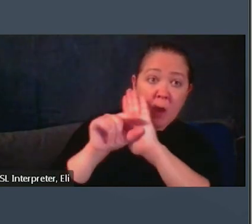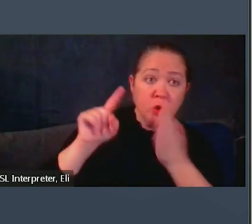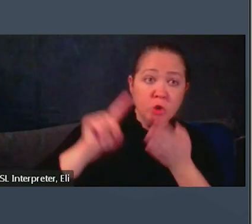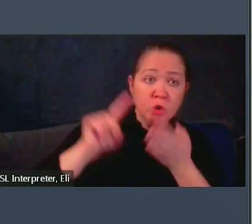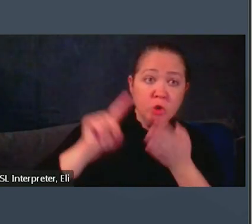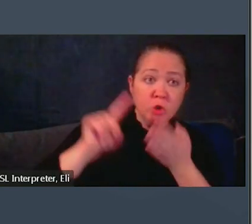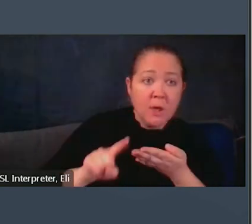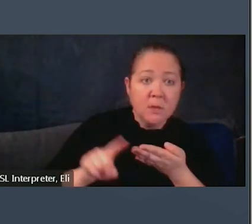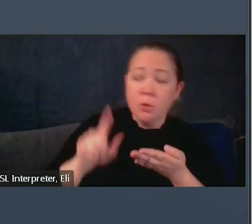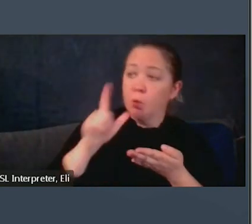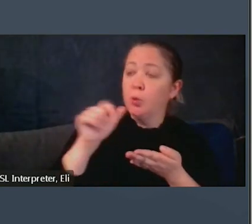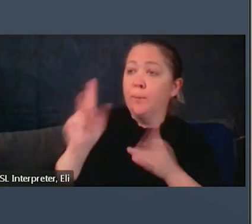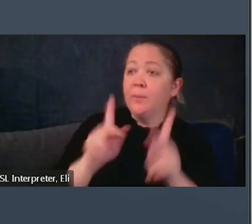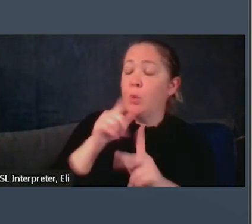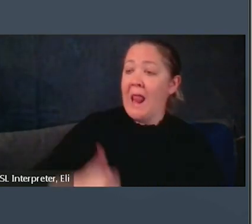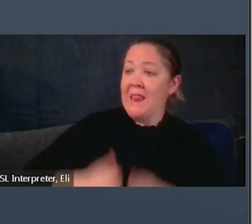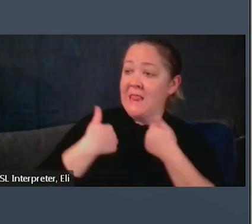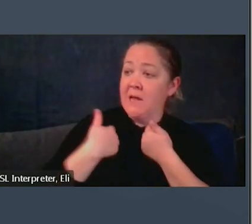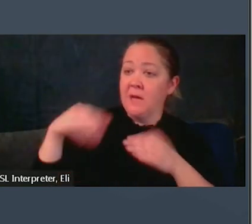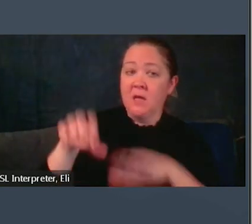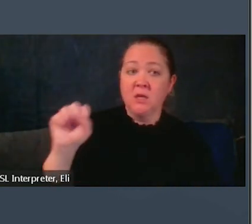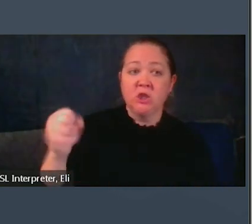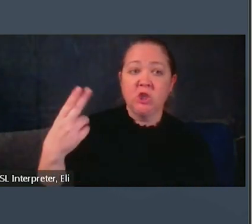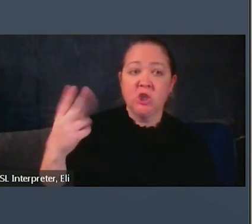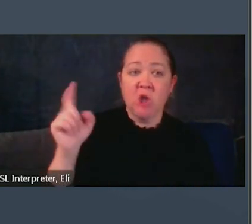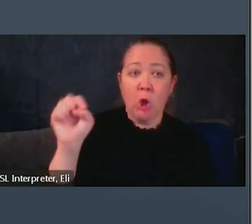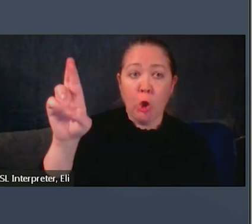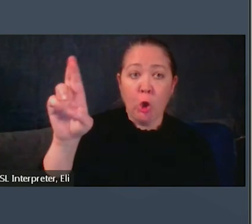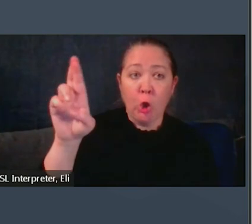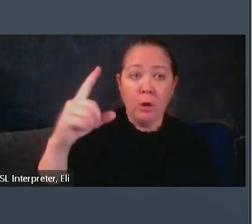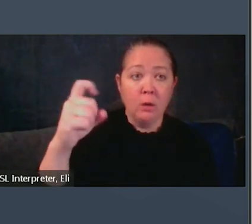shelter, or even the process of how they're stuffing these